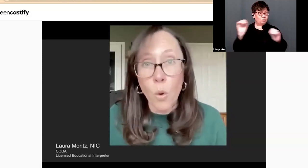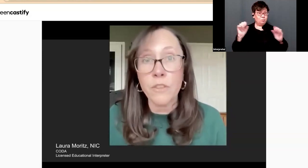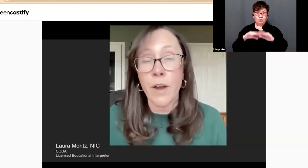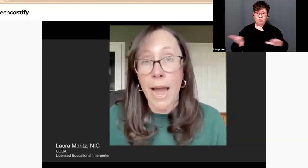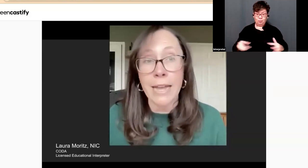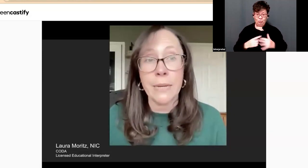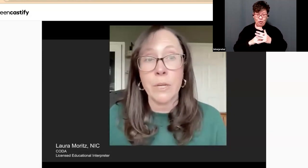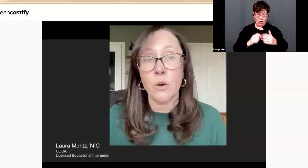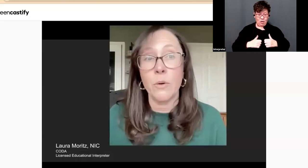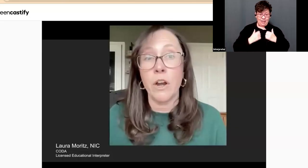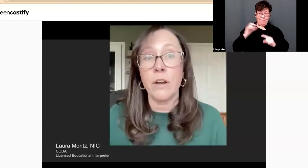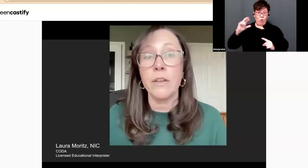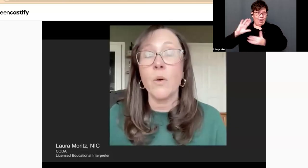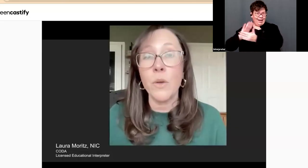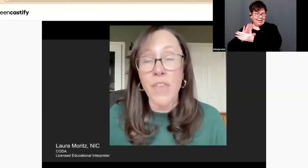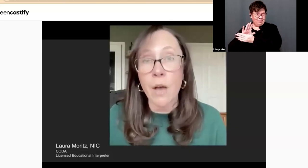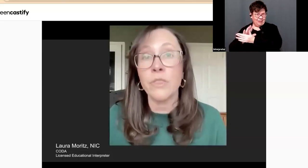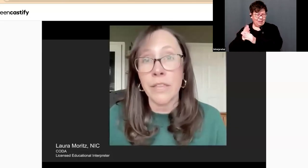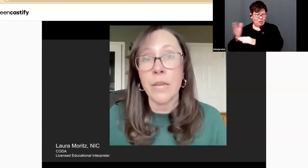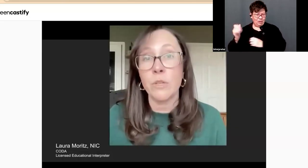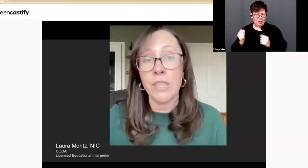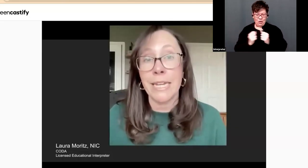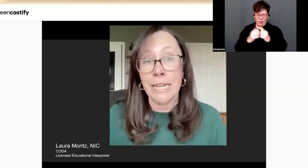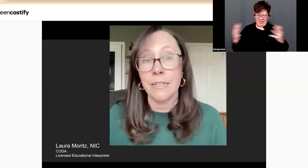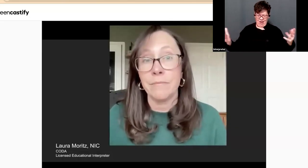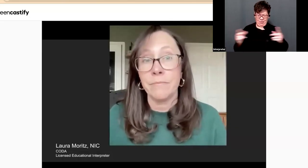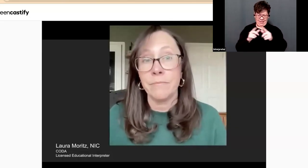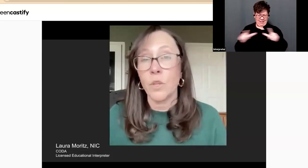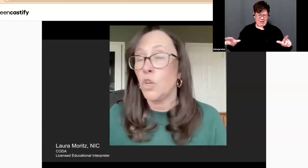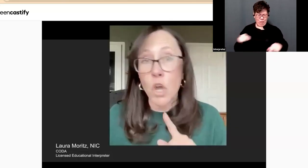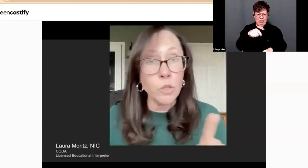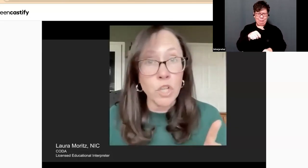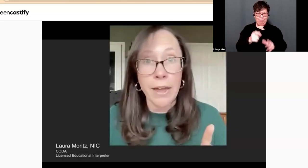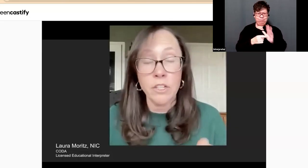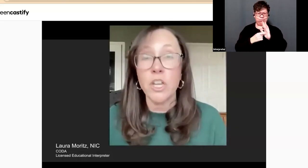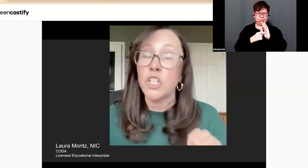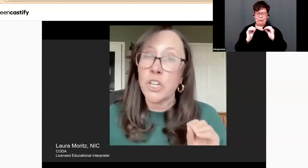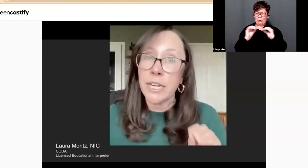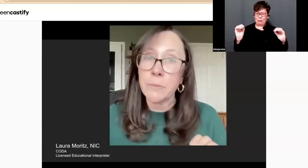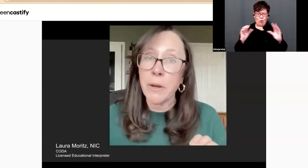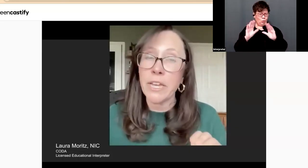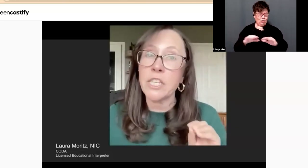or their academic career without the language they need. No child should experience